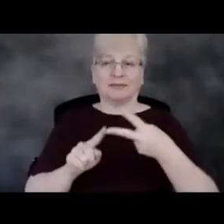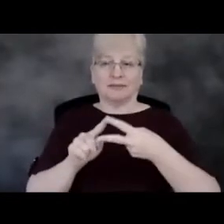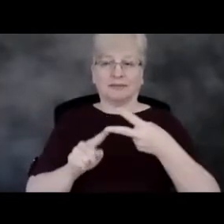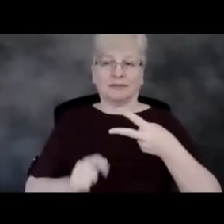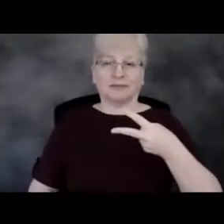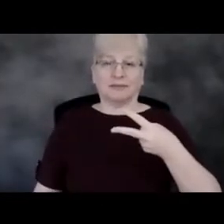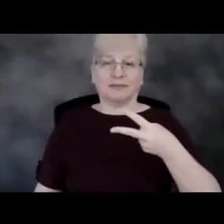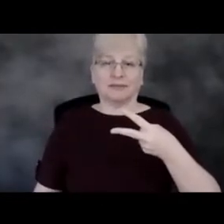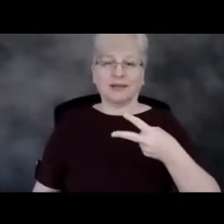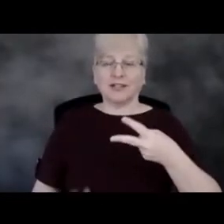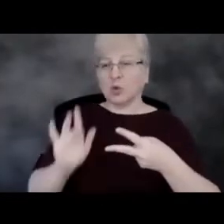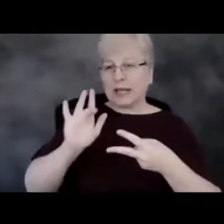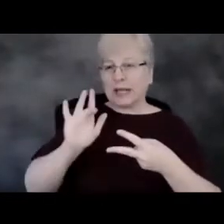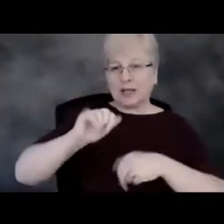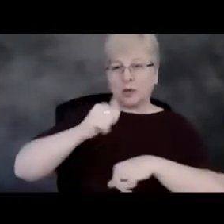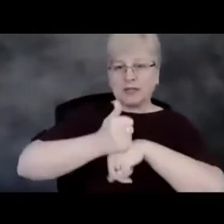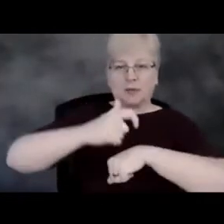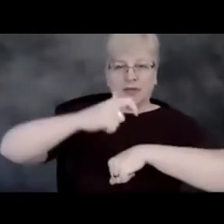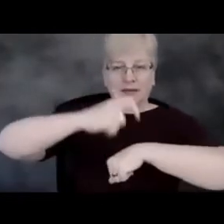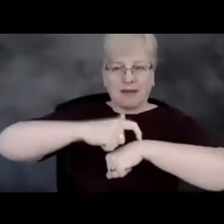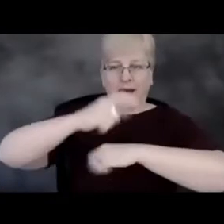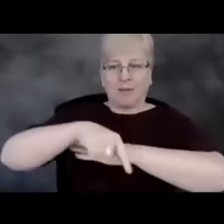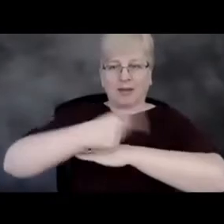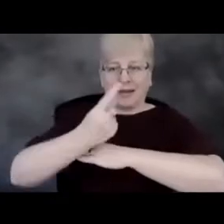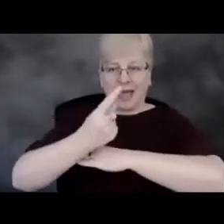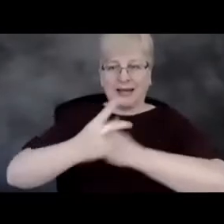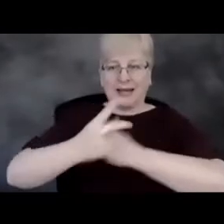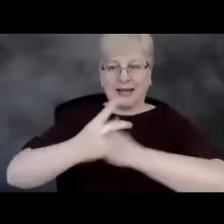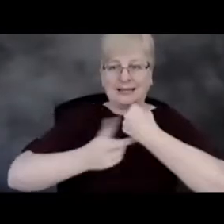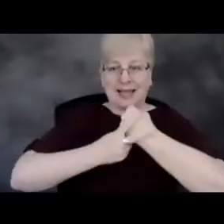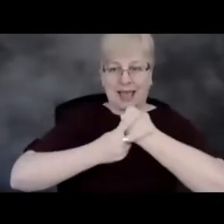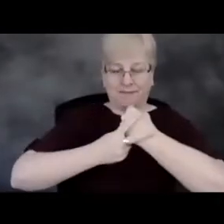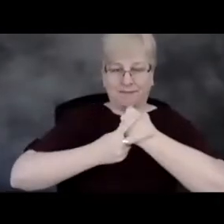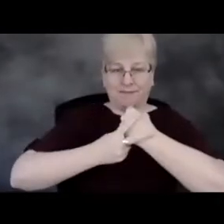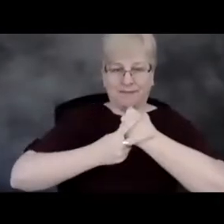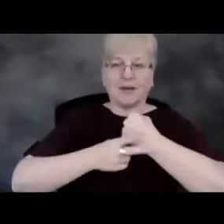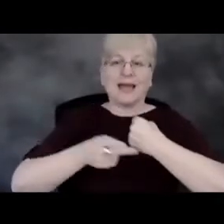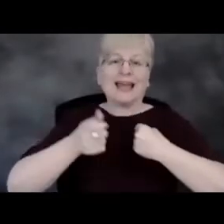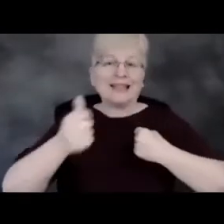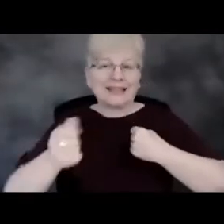time and you're date, save it, and it 16:59:11 will appear on the gallery, on the